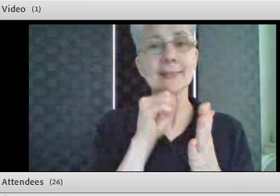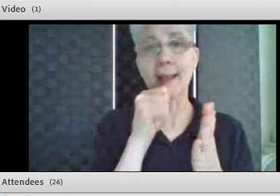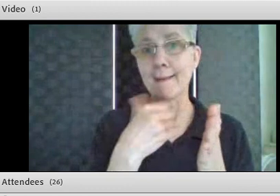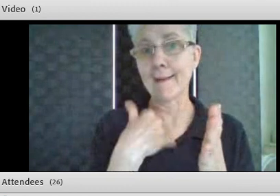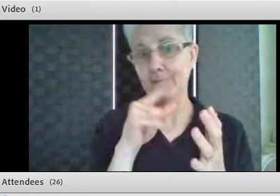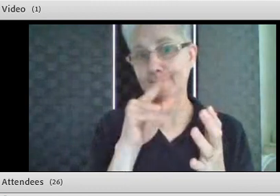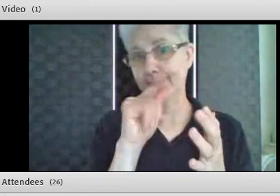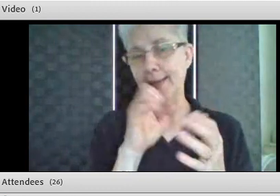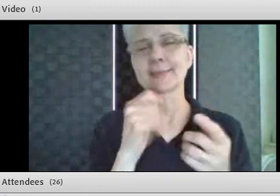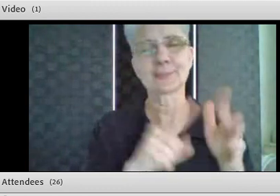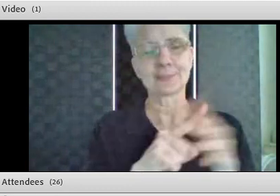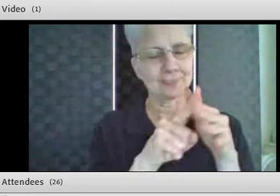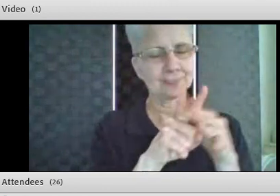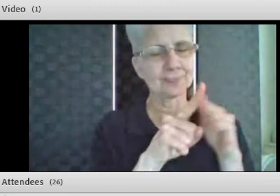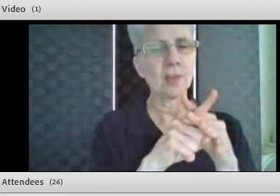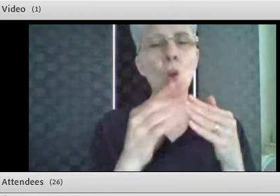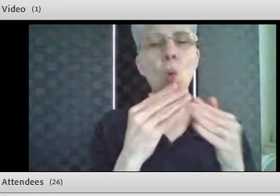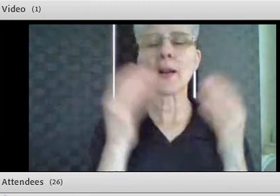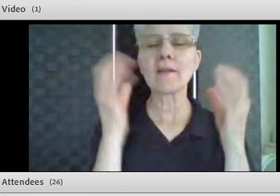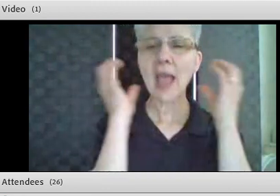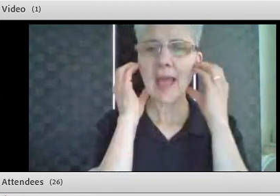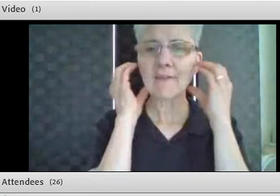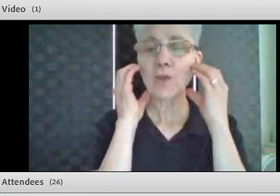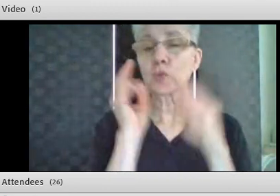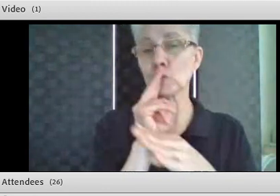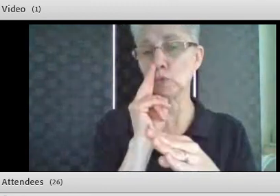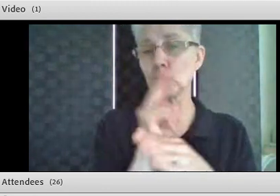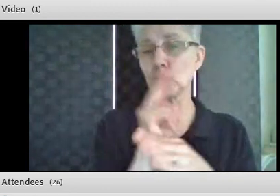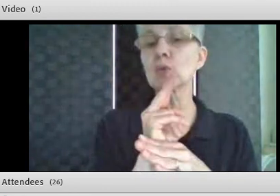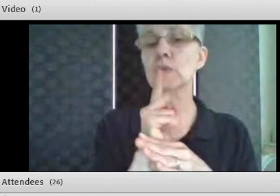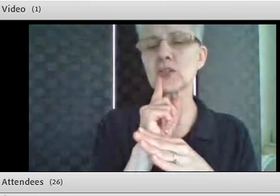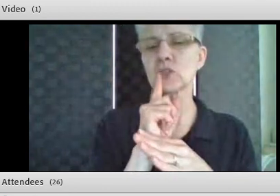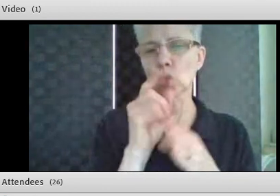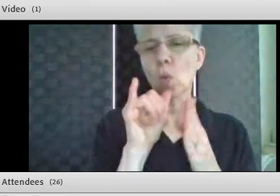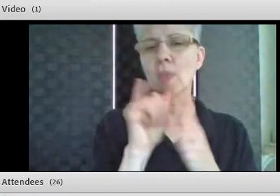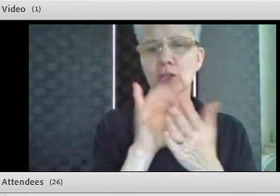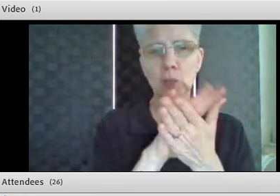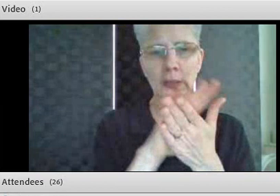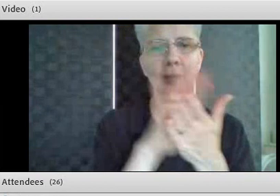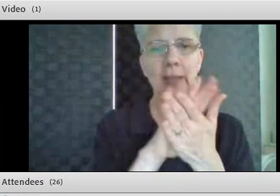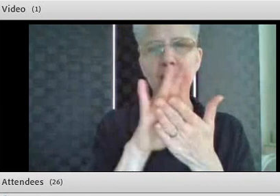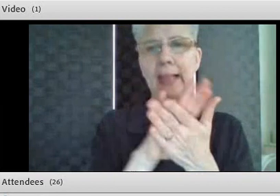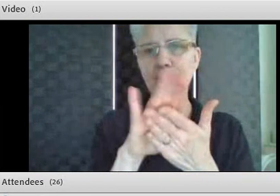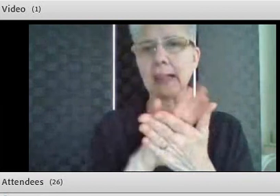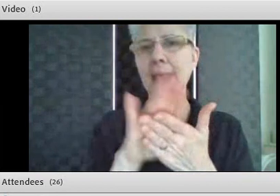The schools every year, they have lice problems. You know, I've never been in a school that doesn't. There's never been a year that goes by,